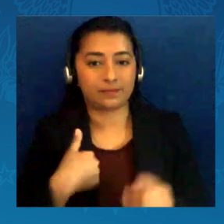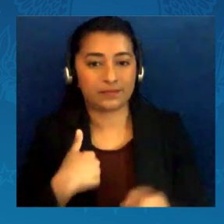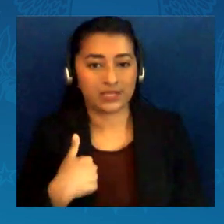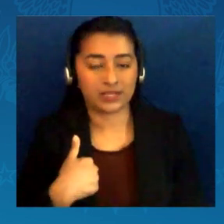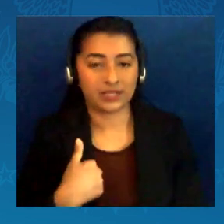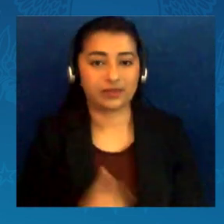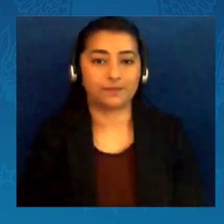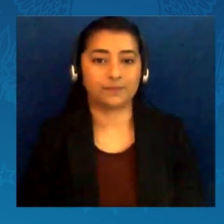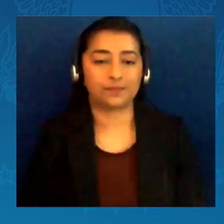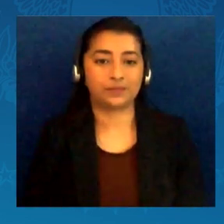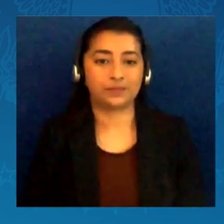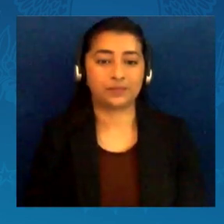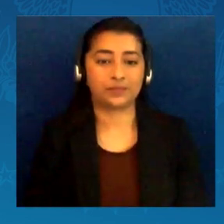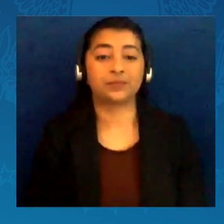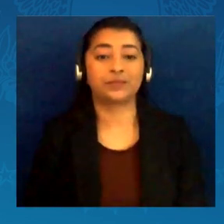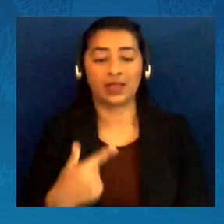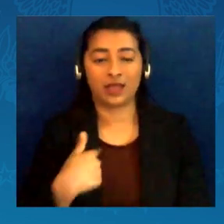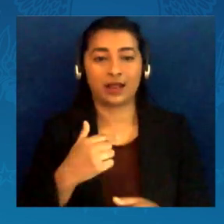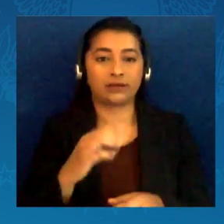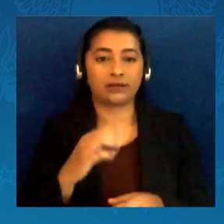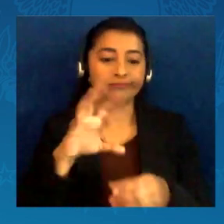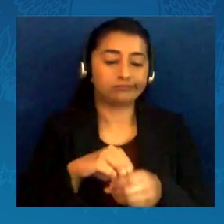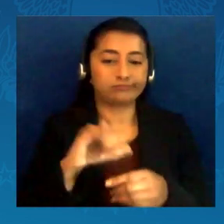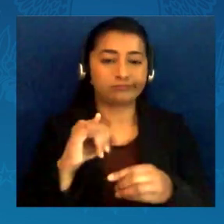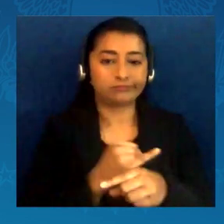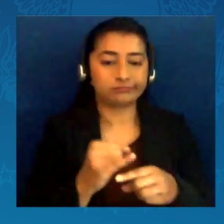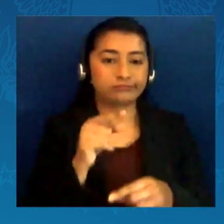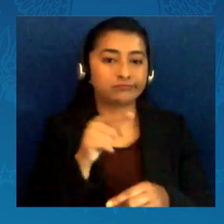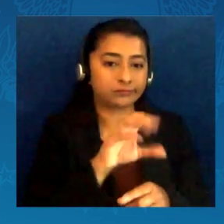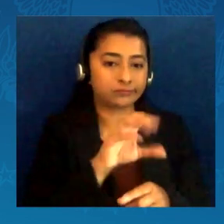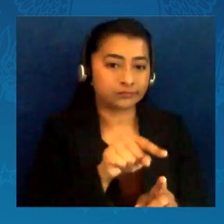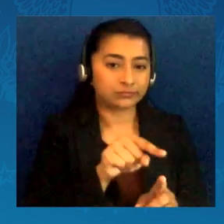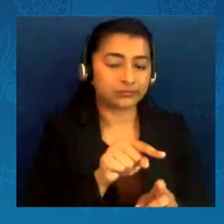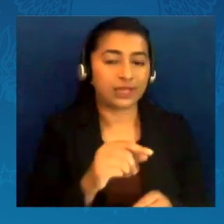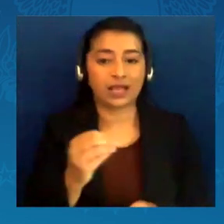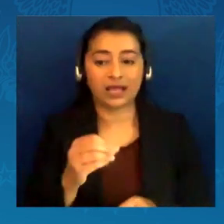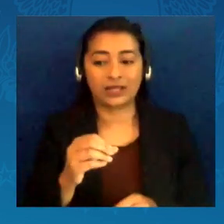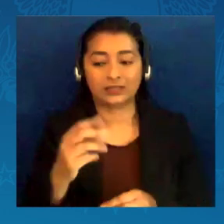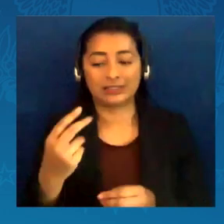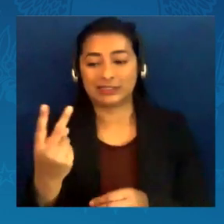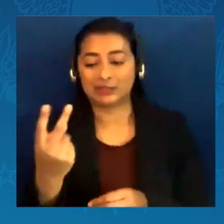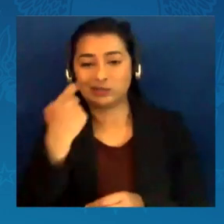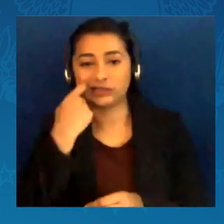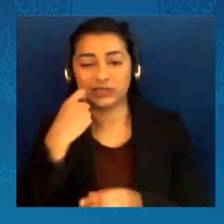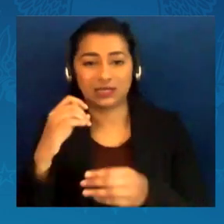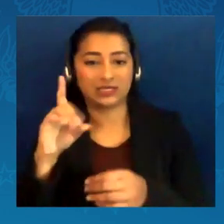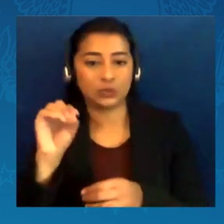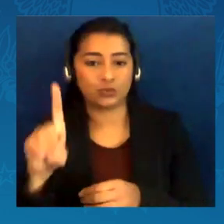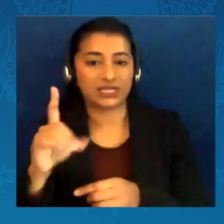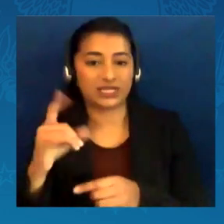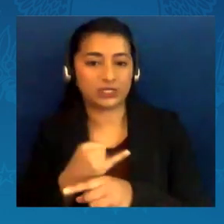at DOD my first summer and then these two DOD internship. So it's really been a great benefit to my career. The Vice President: That's great.